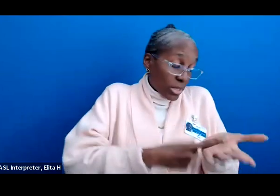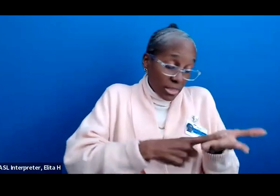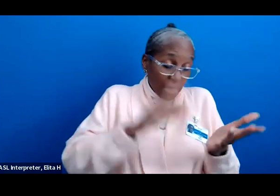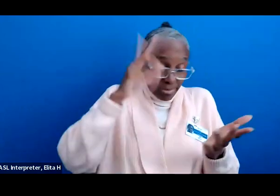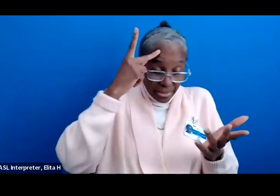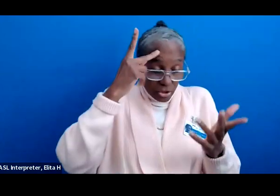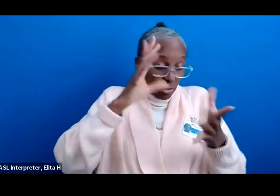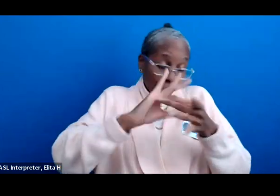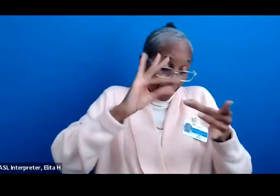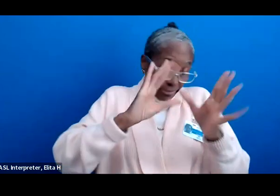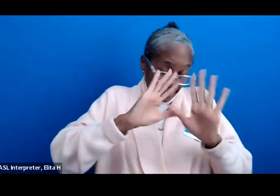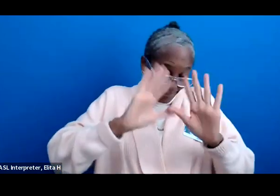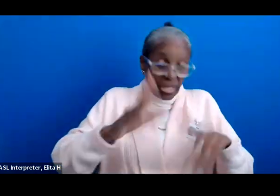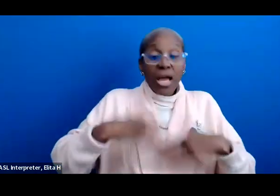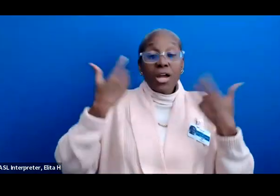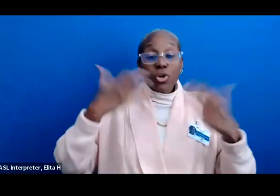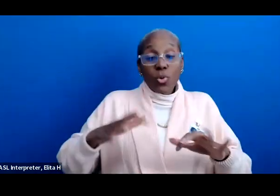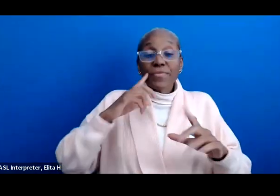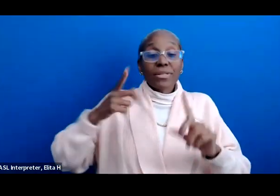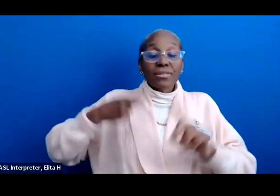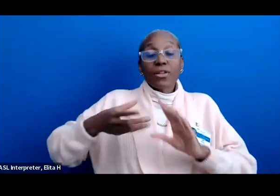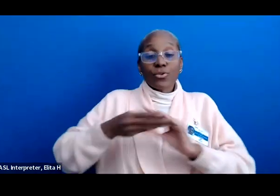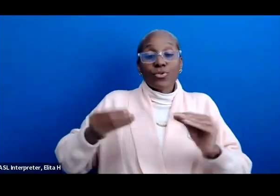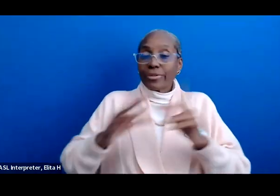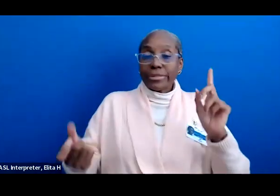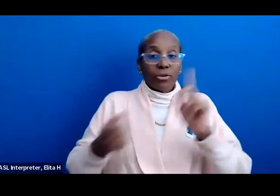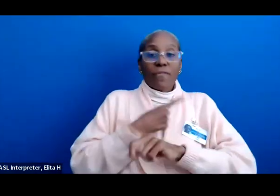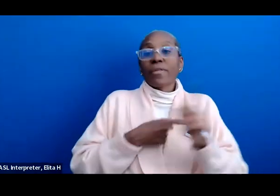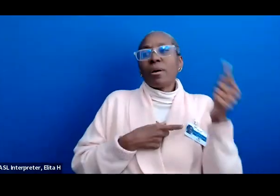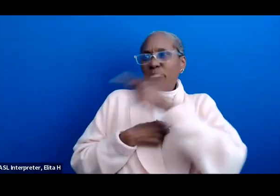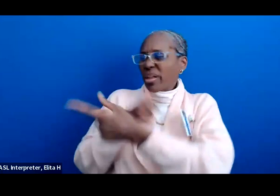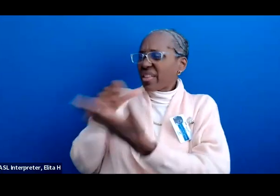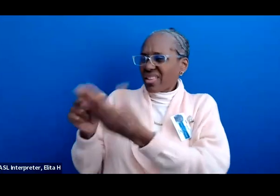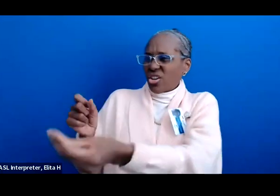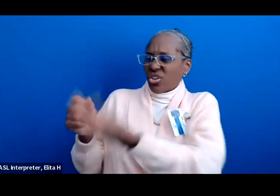into the conversation because that's not what the story is about. But that's what was the answer I got.